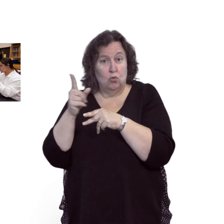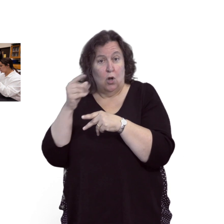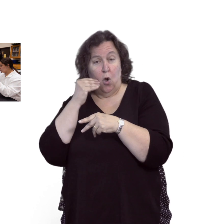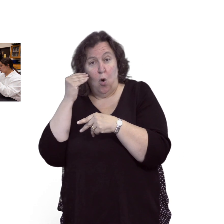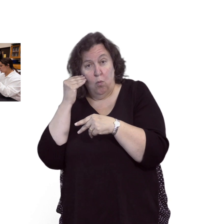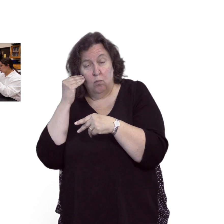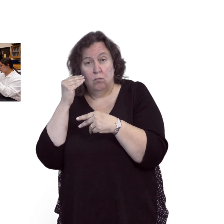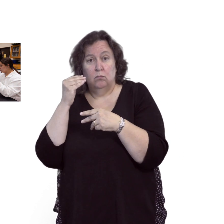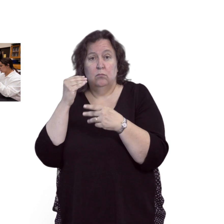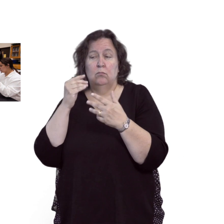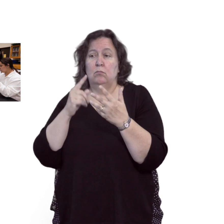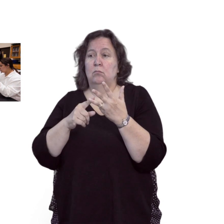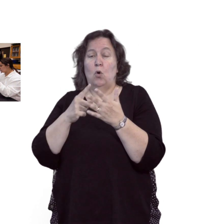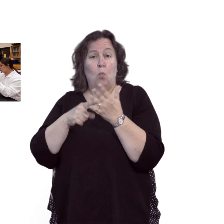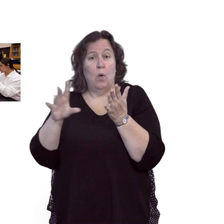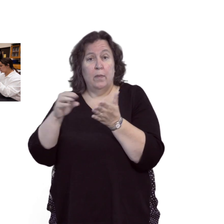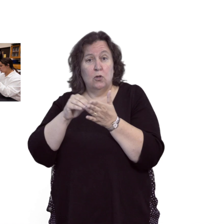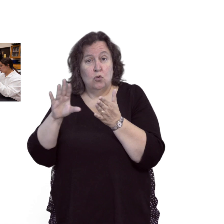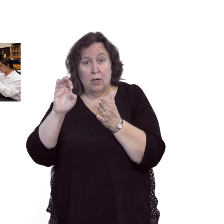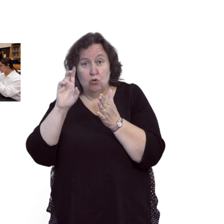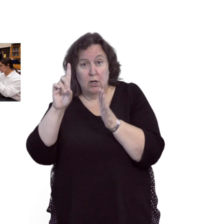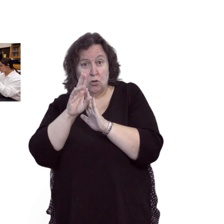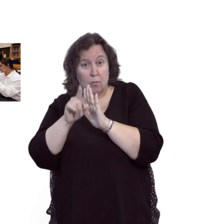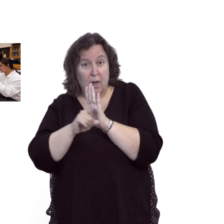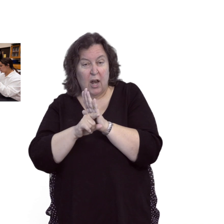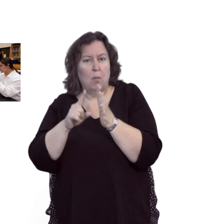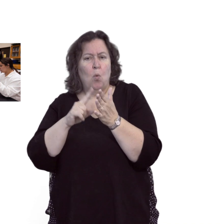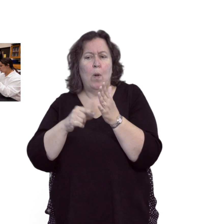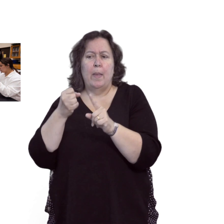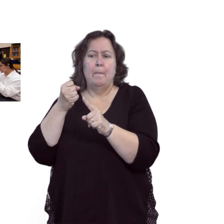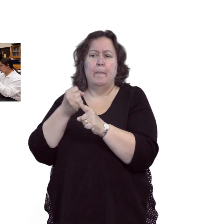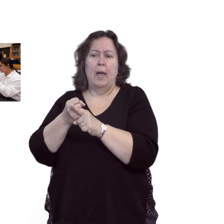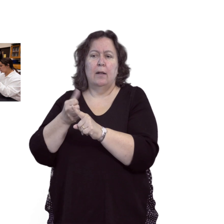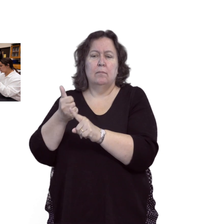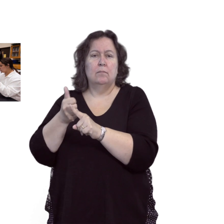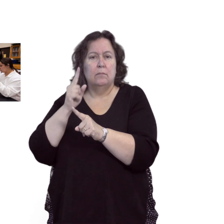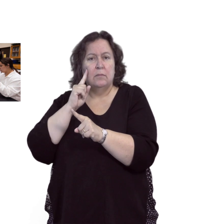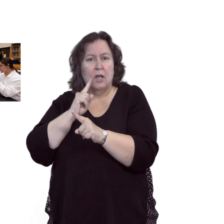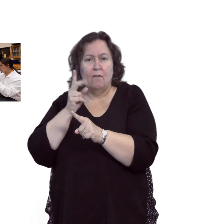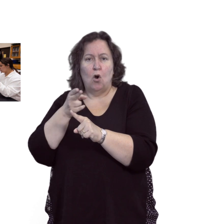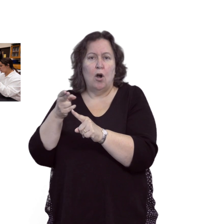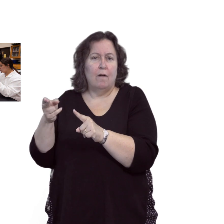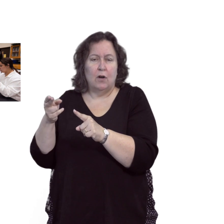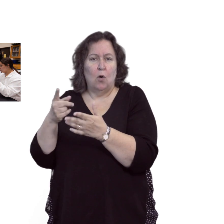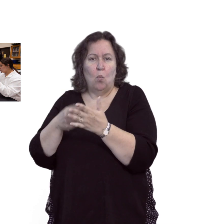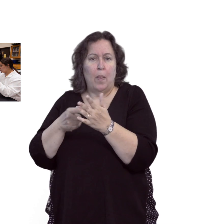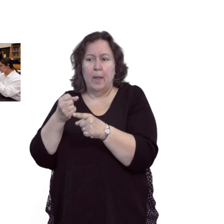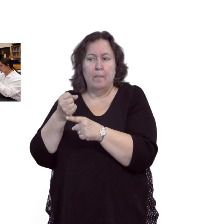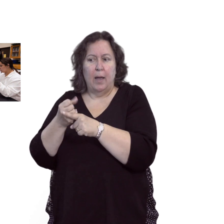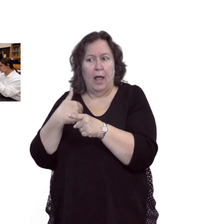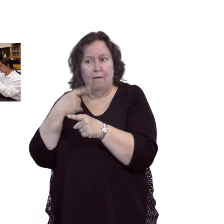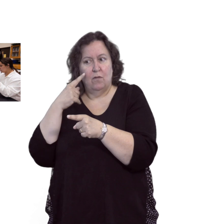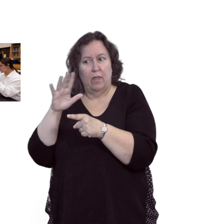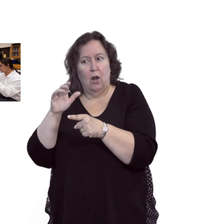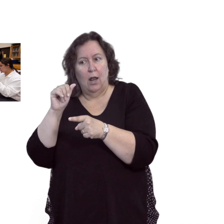and the impact of being deaf or hard of hearing has on access in different settings.